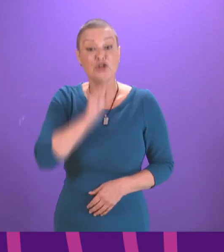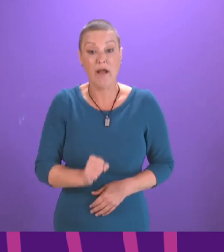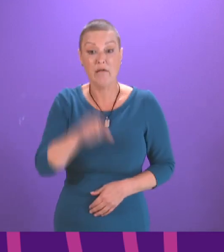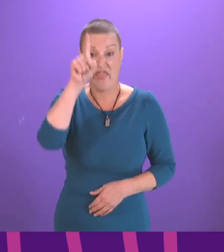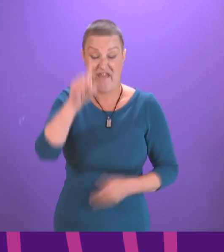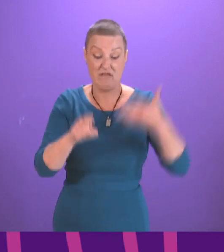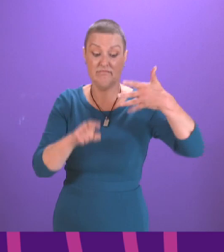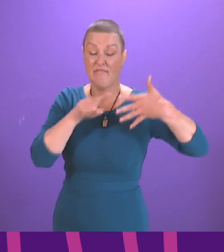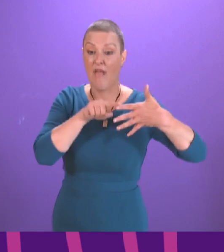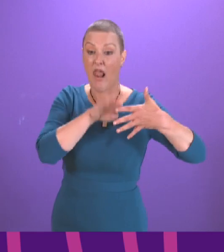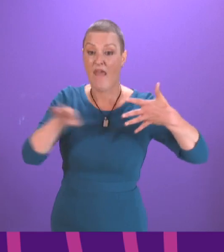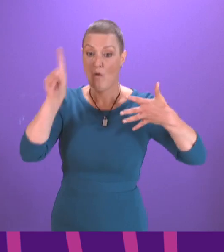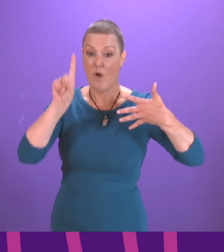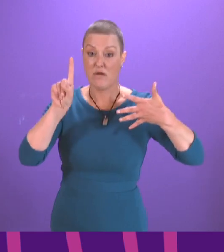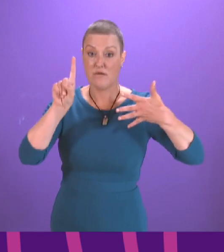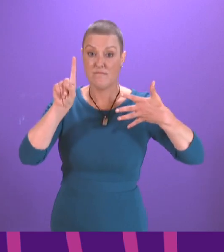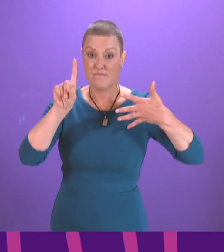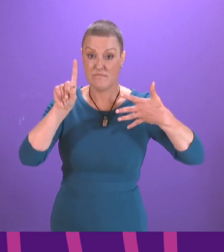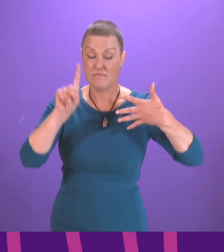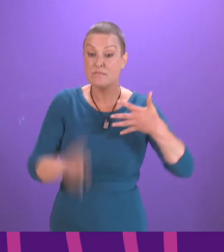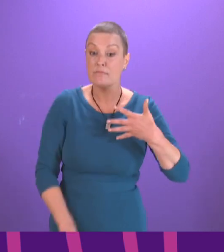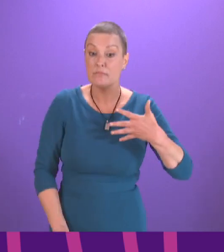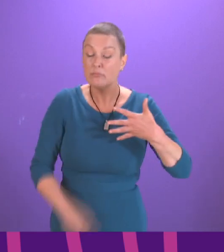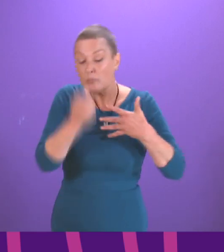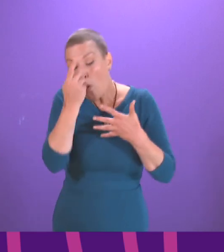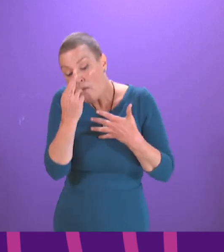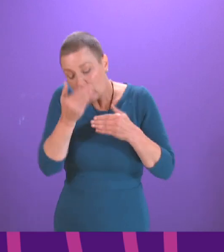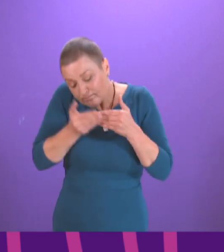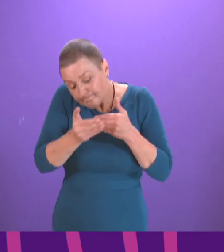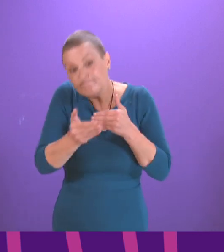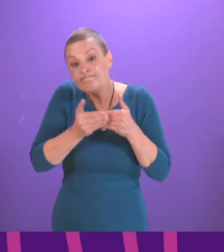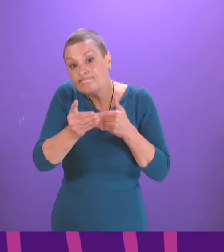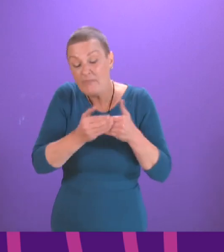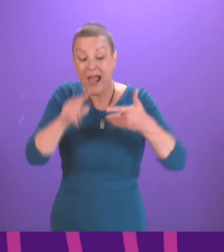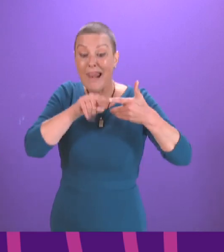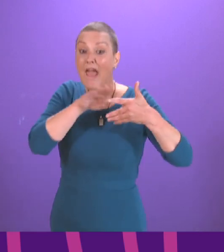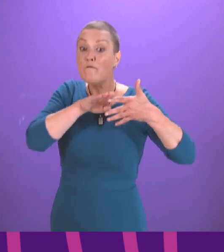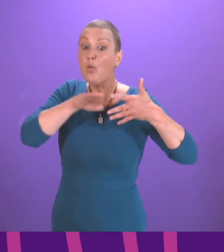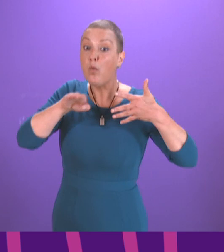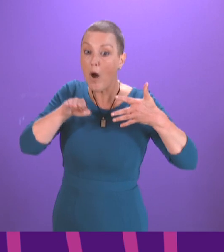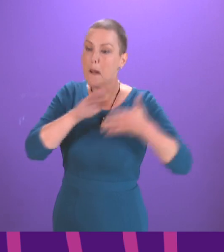as level 1. In time—a short time, I hope—we expect that level 1 will allow people to meet